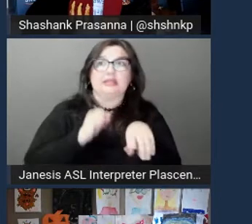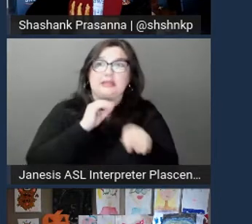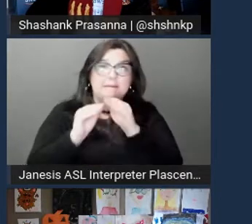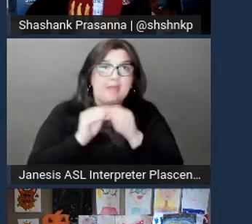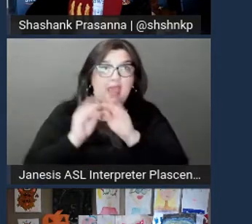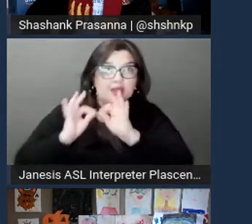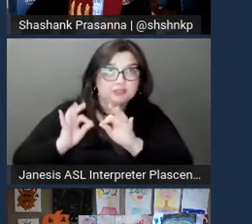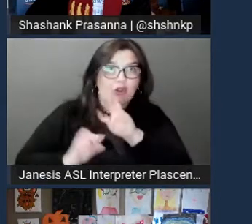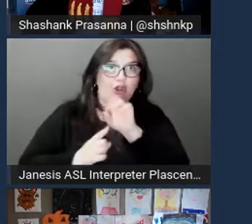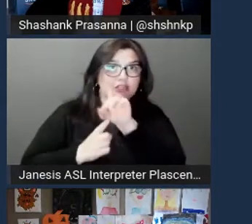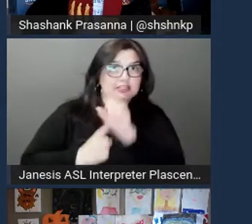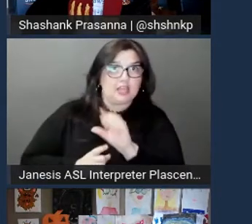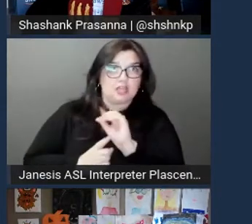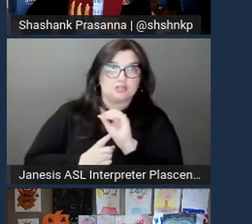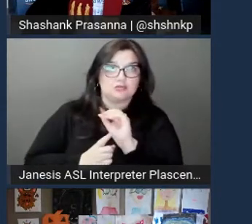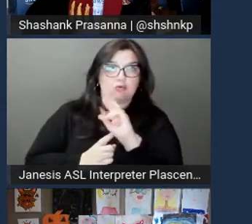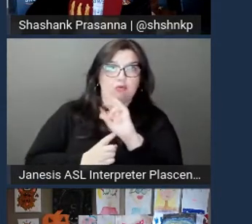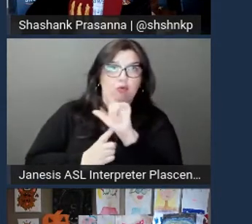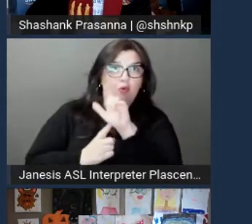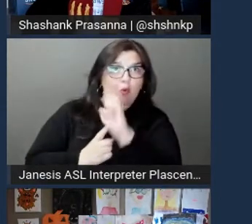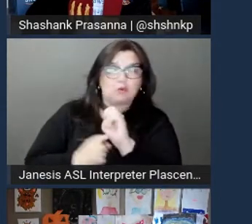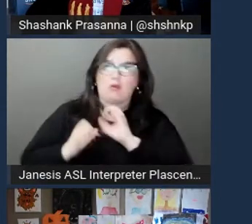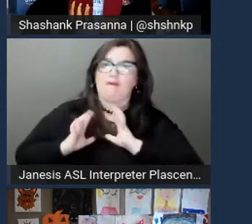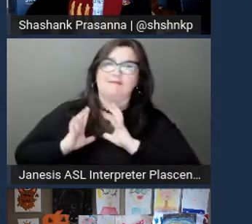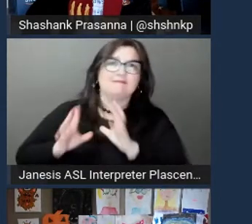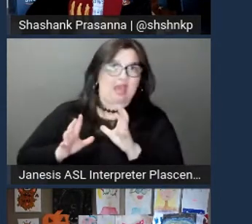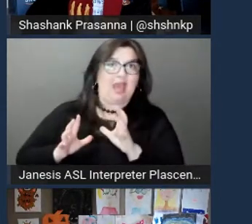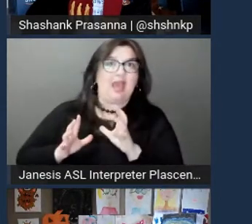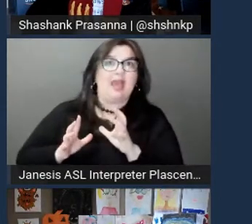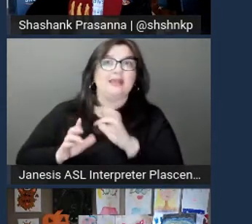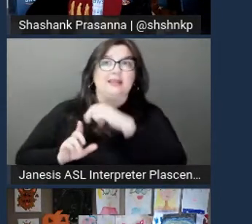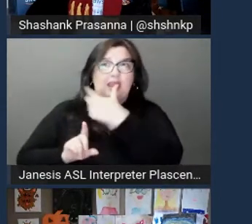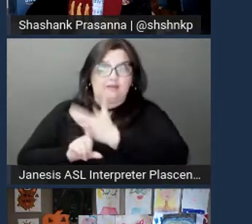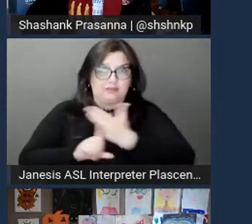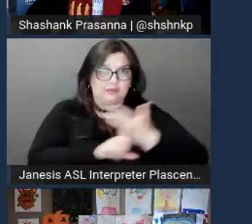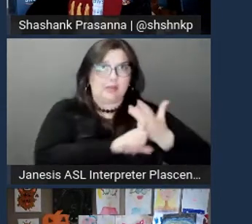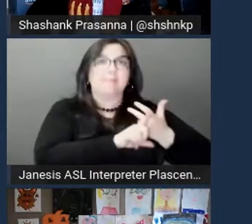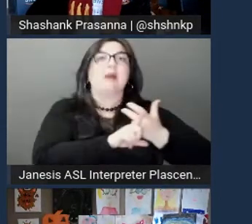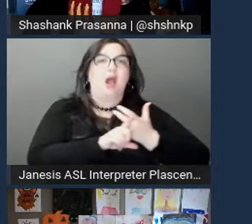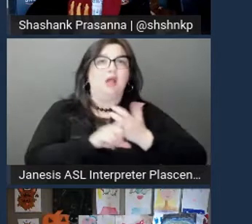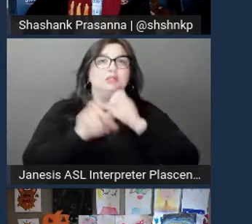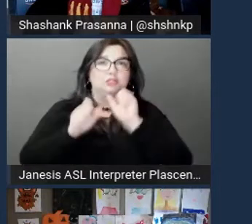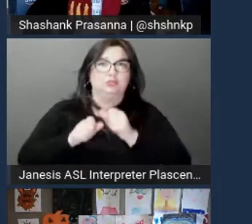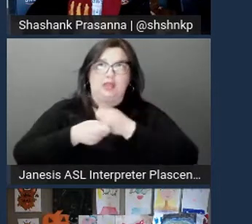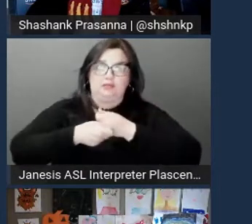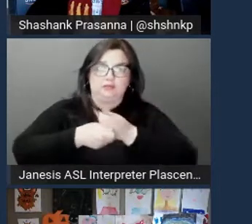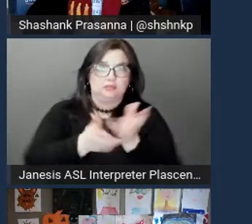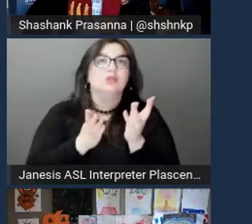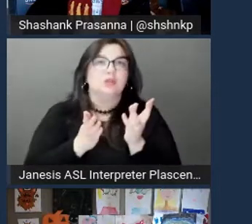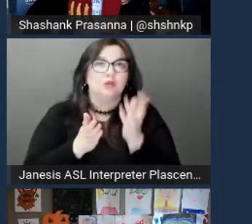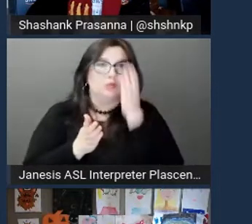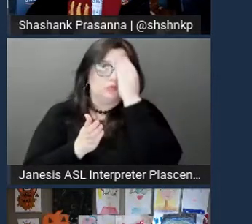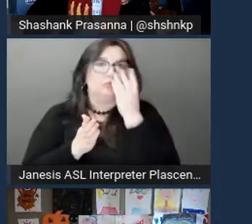Every time when Oracle releases their engine version, we usually share the list of the purchase on the documentation.